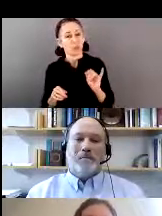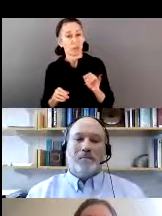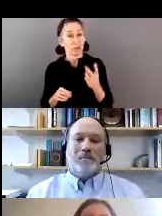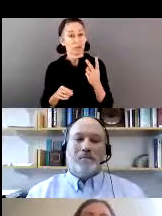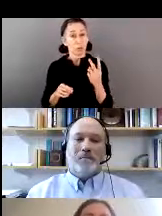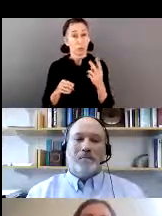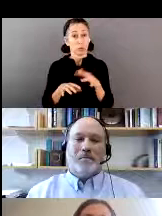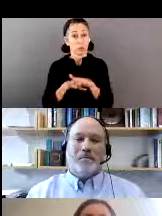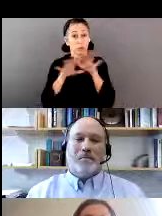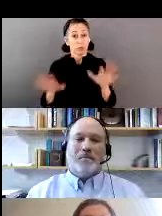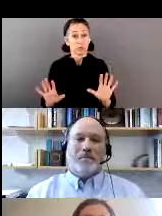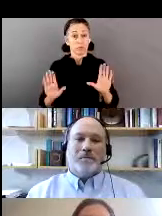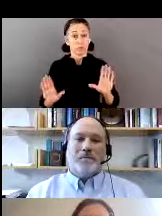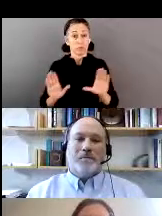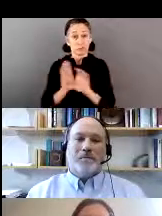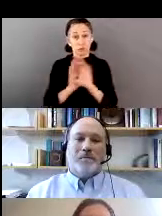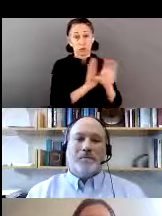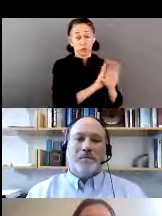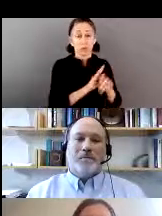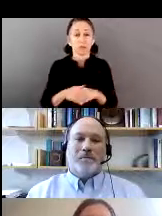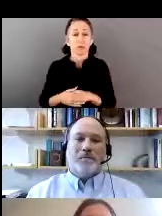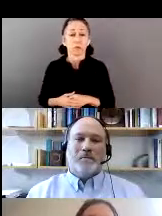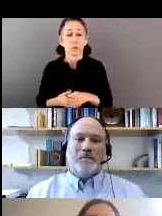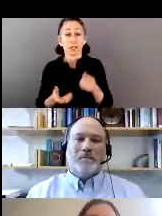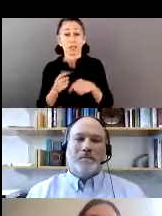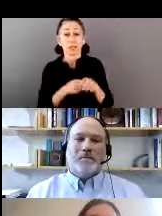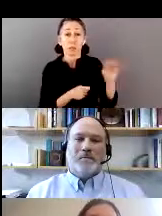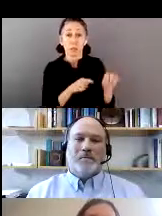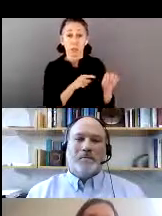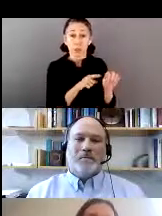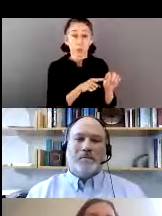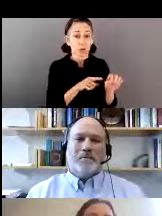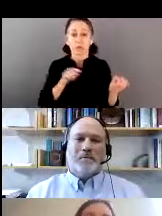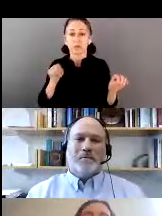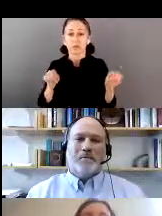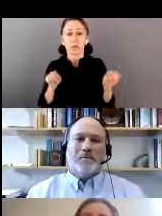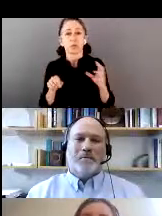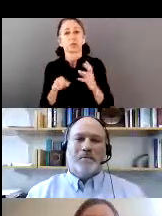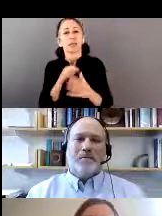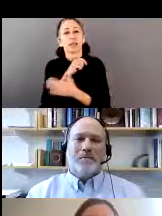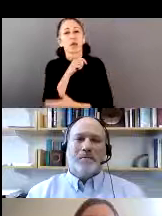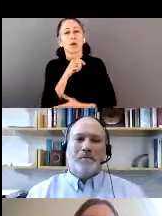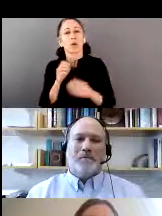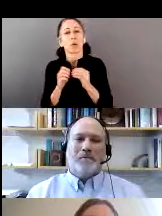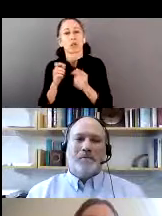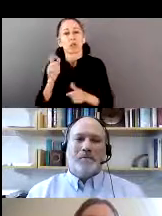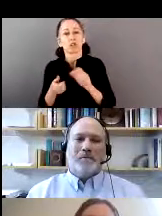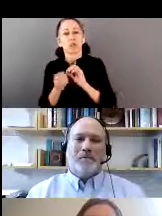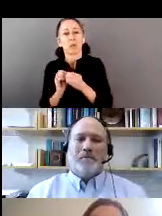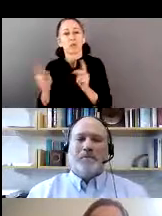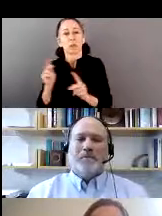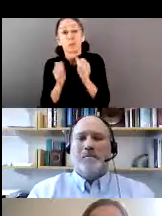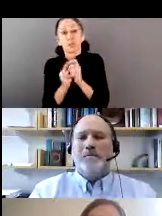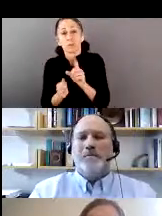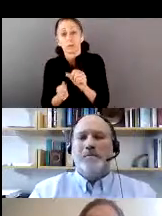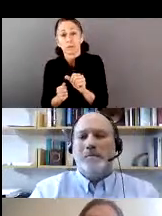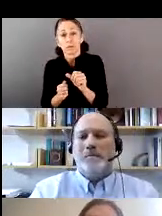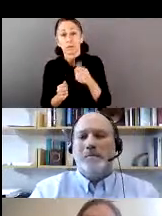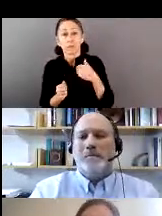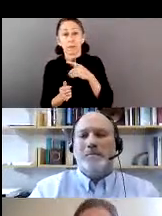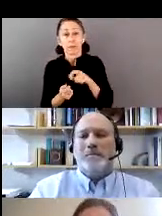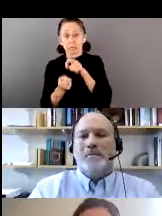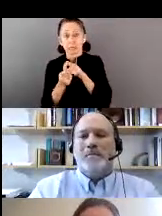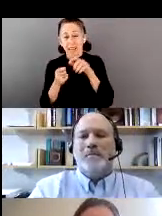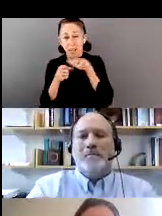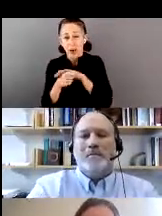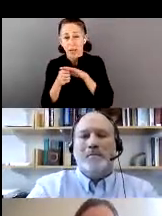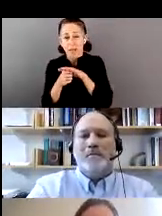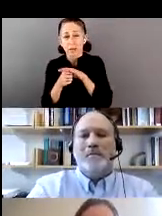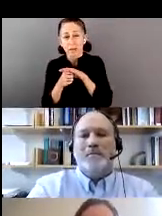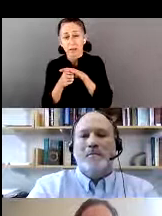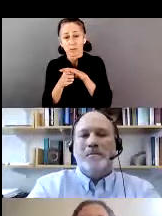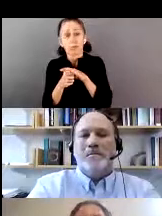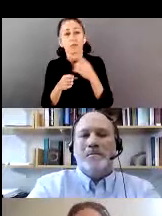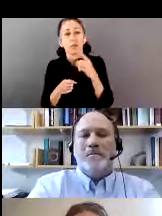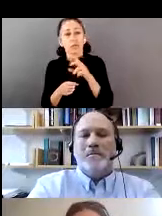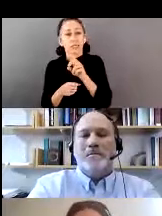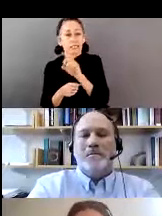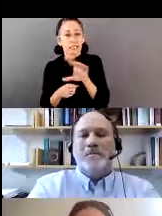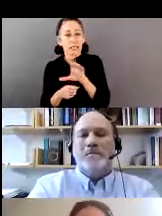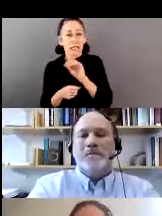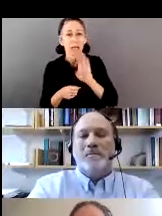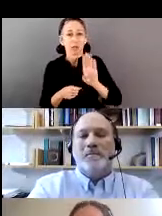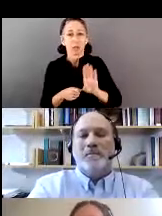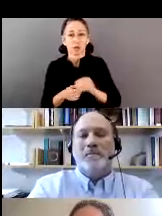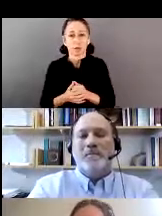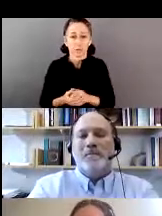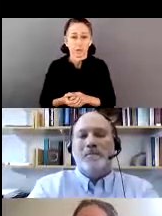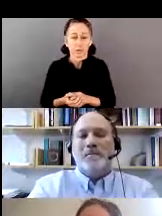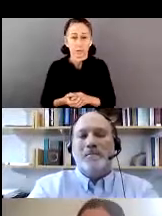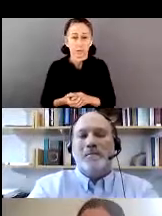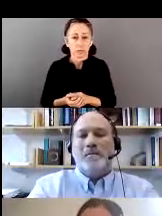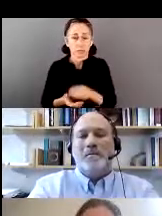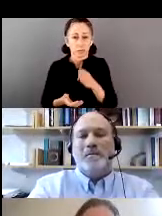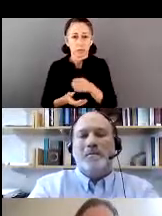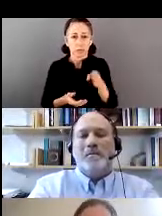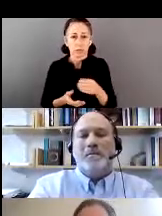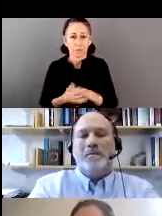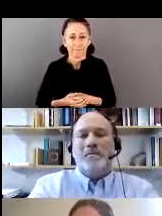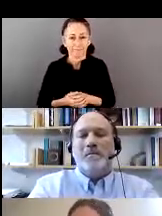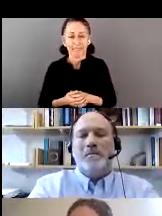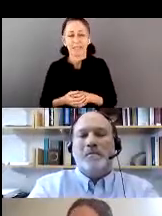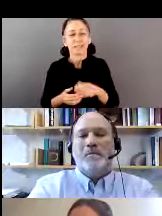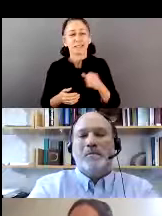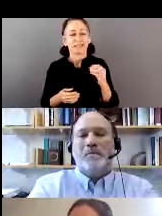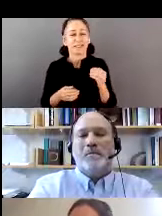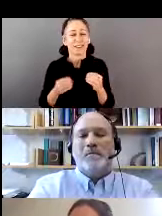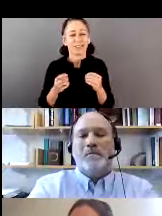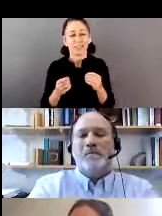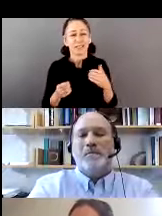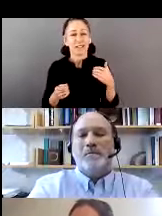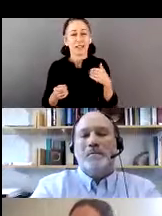prevalence throughout the state, but then two counties at opposite ends of the state stand out as having higher prevalence. One is in the upper northwest, Allegheny County, and along the eastern shore, Dorchester County. And then disability prevalence, instead of the percentage,